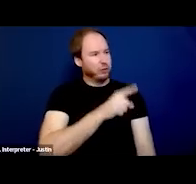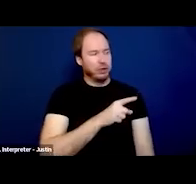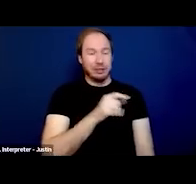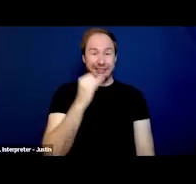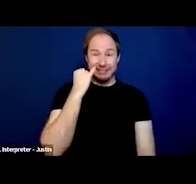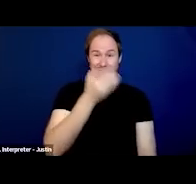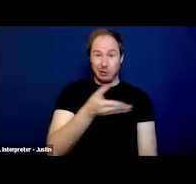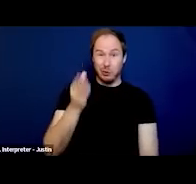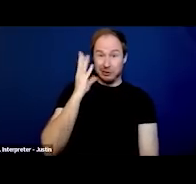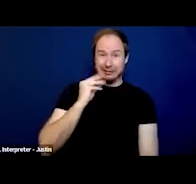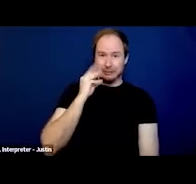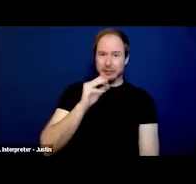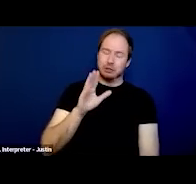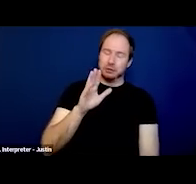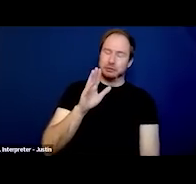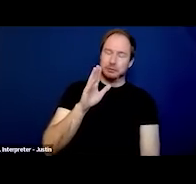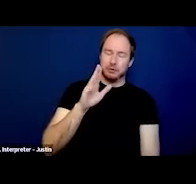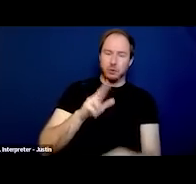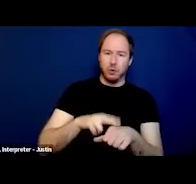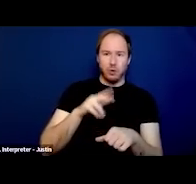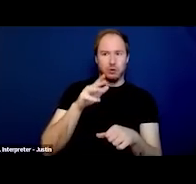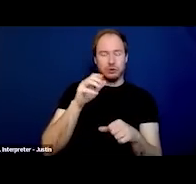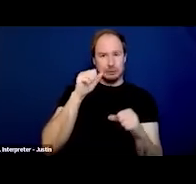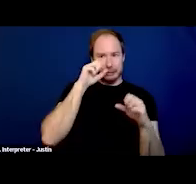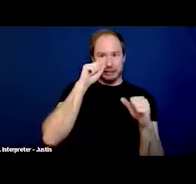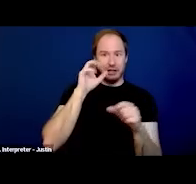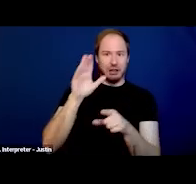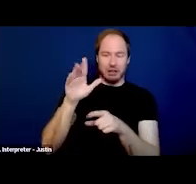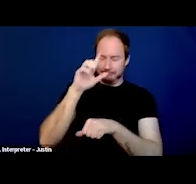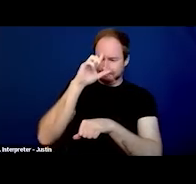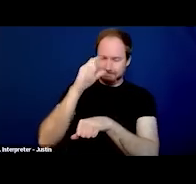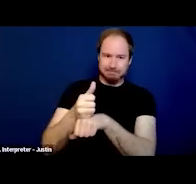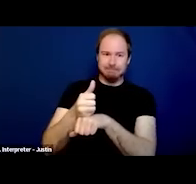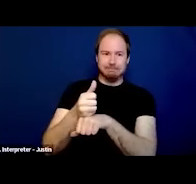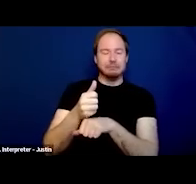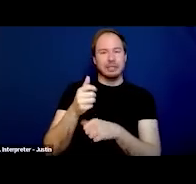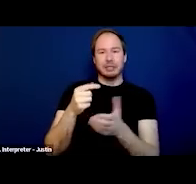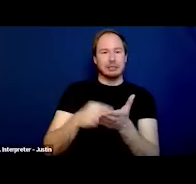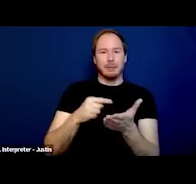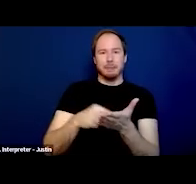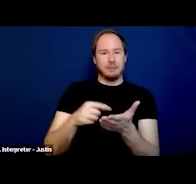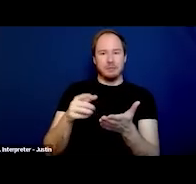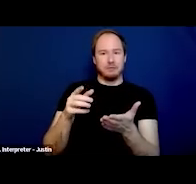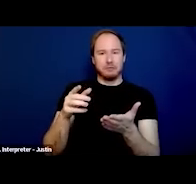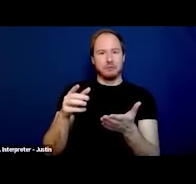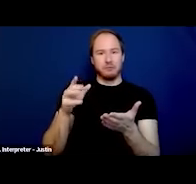you're probably amazed of how firm the beliefs are and how seamlessly folks can combat your logic